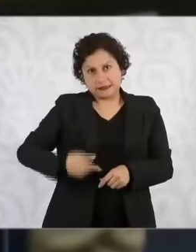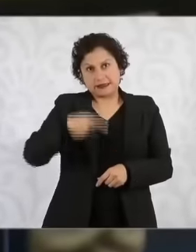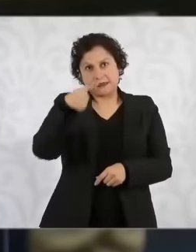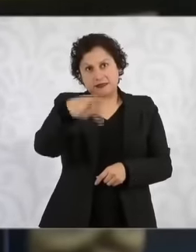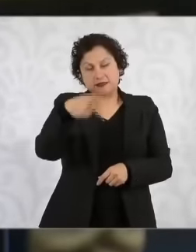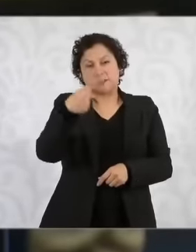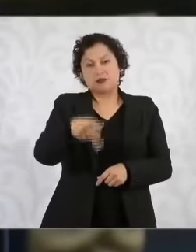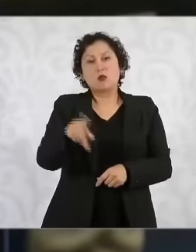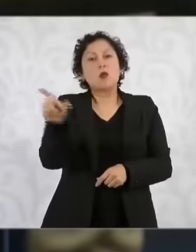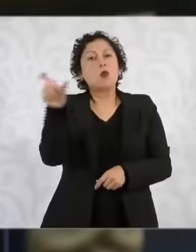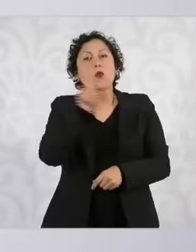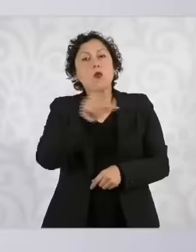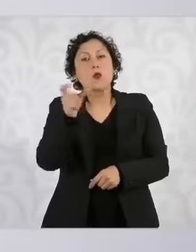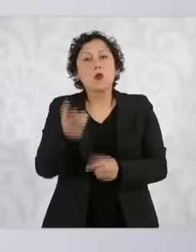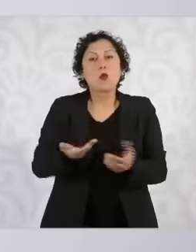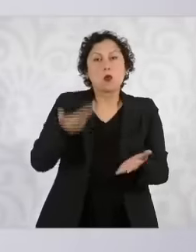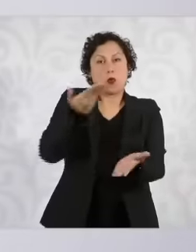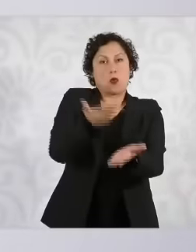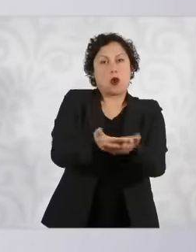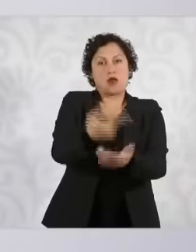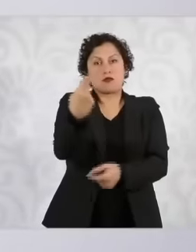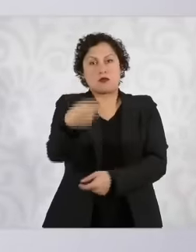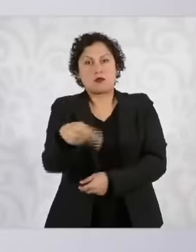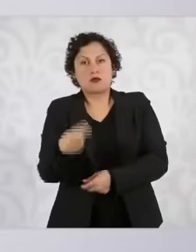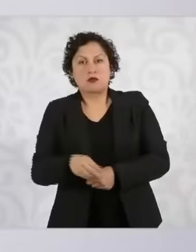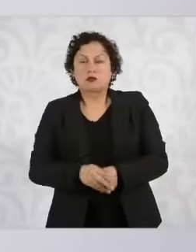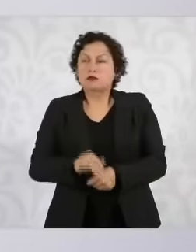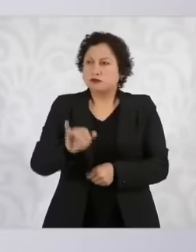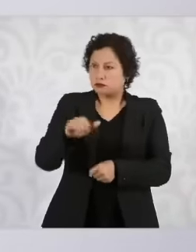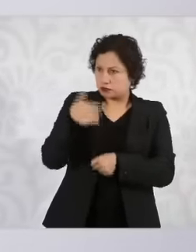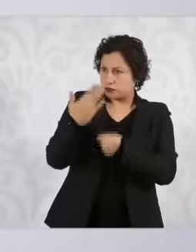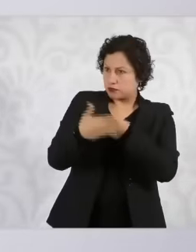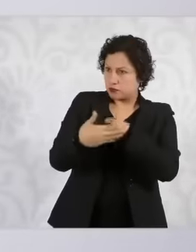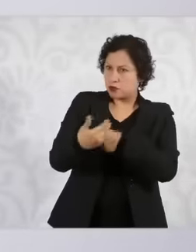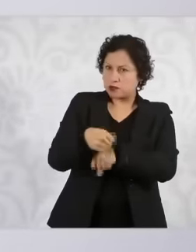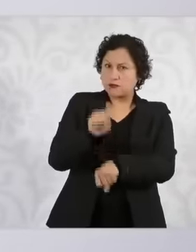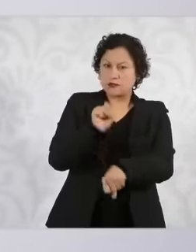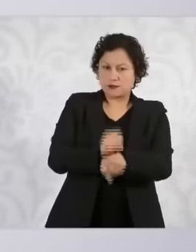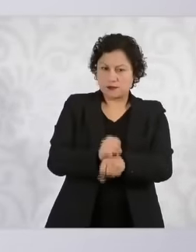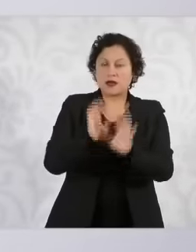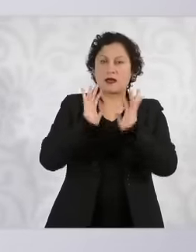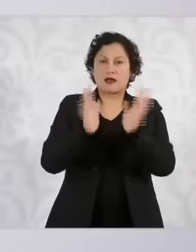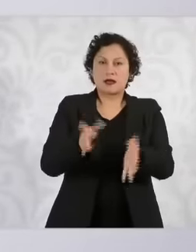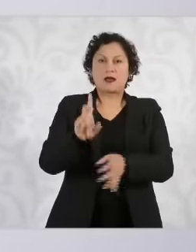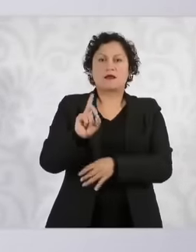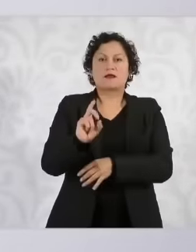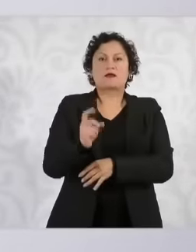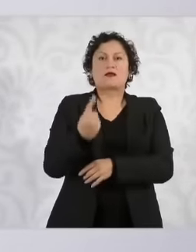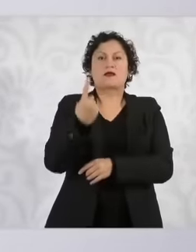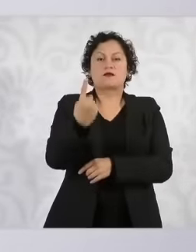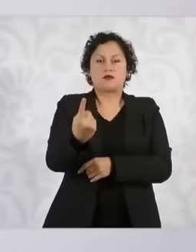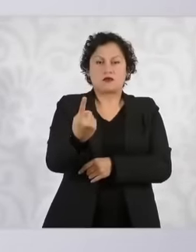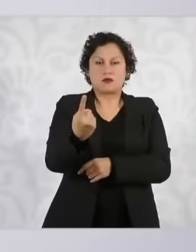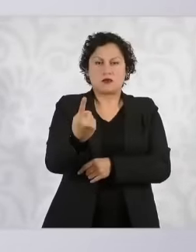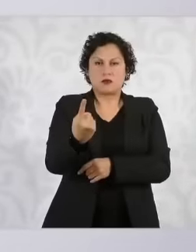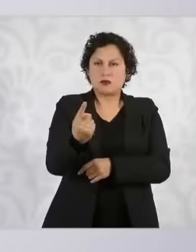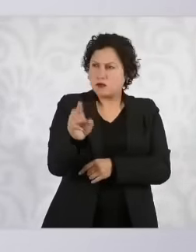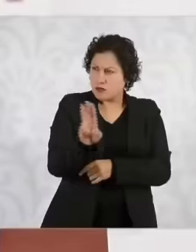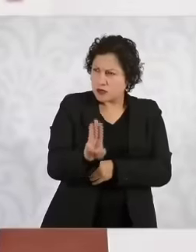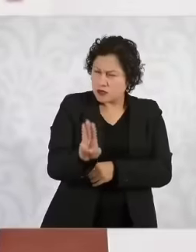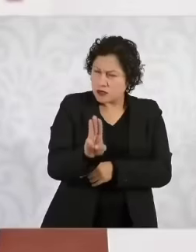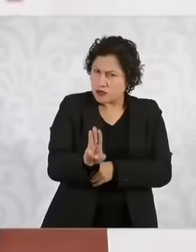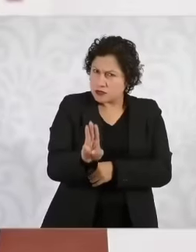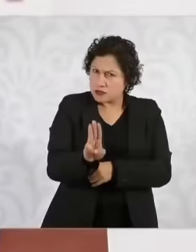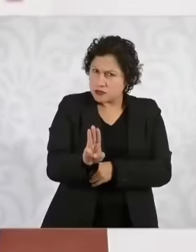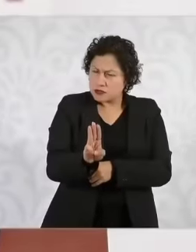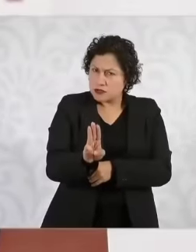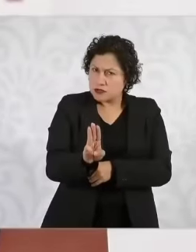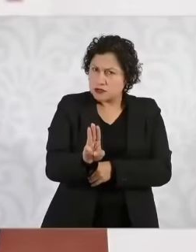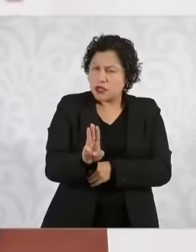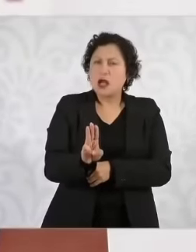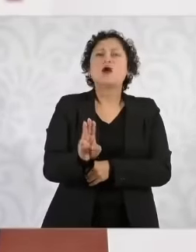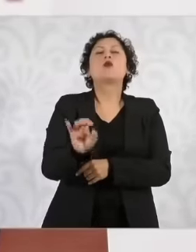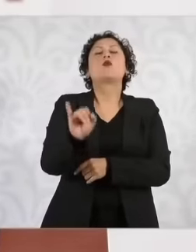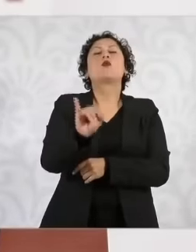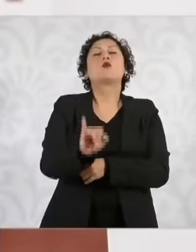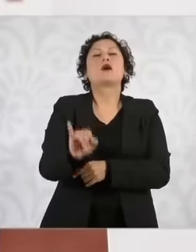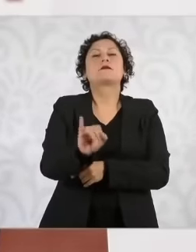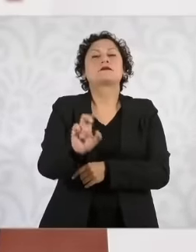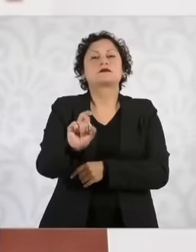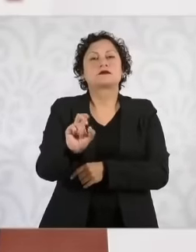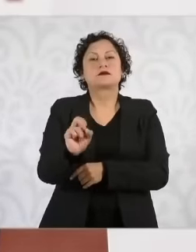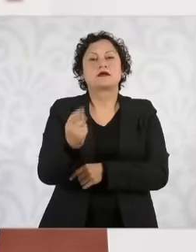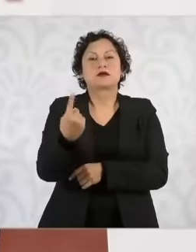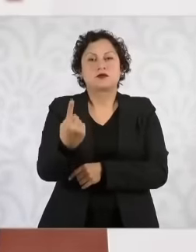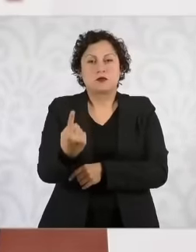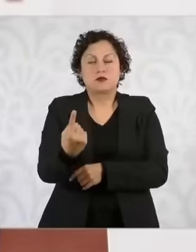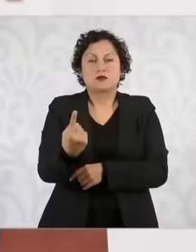? Yes, next week is the 30th and 31st. What day is Wednesday, Thursday is the 31st and before that